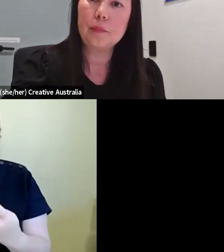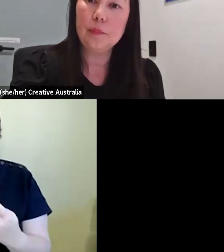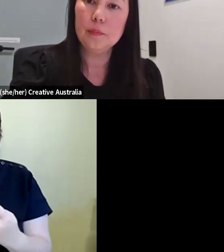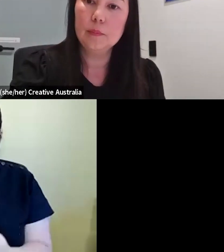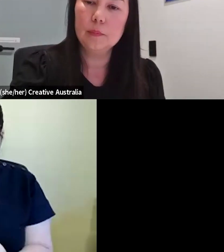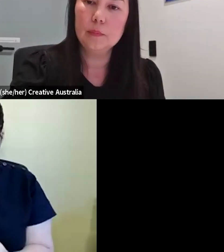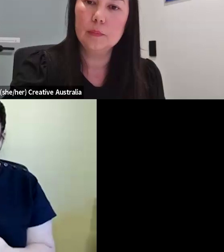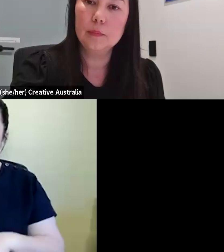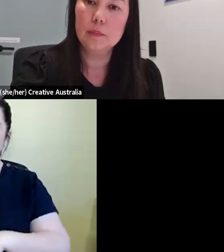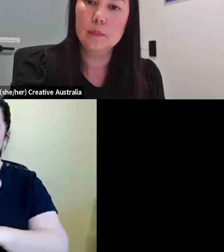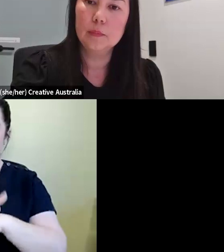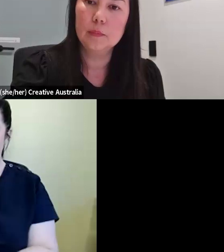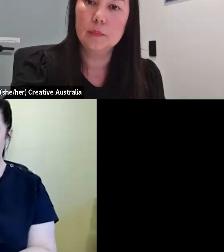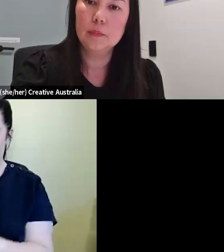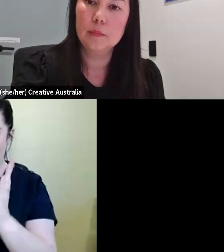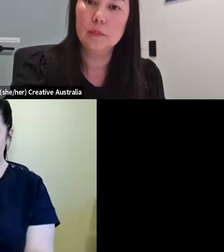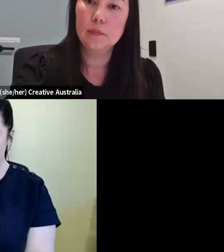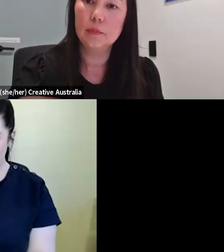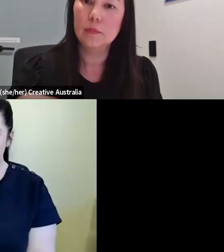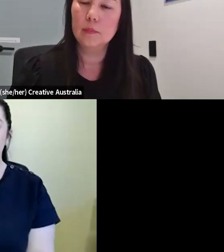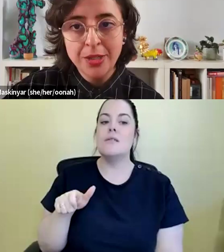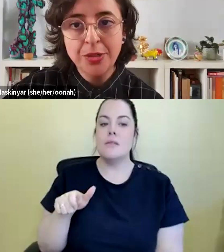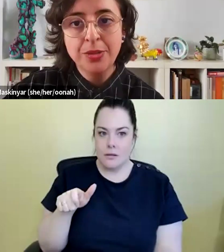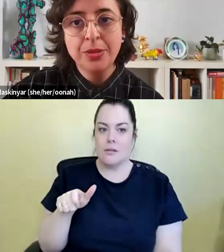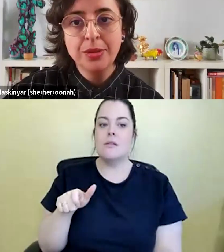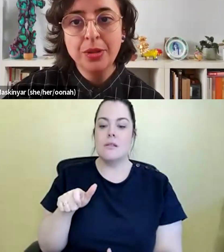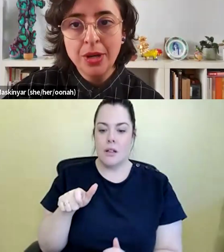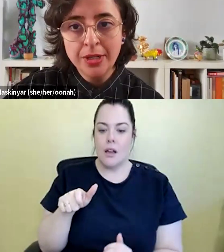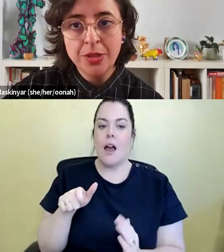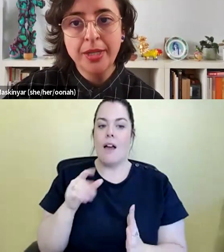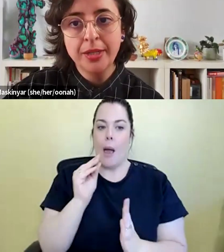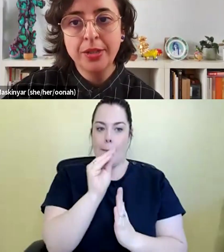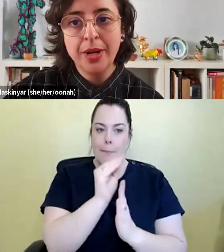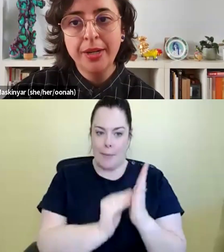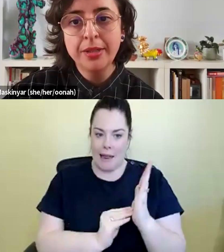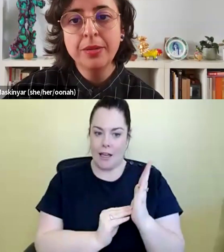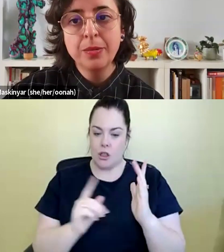artist were to approach this application with an international non-Australian curator,